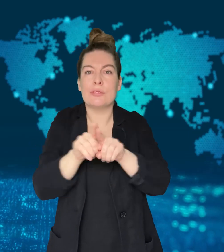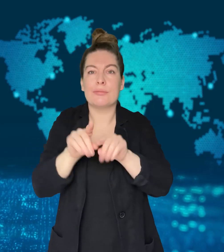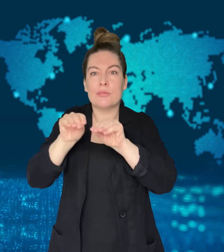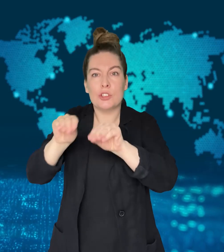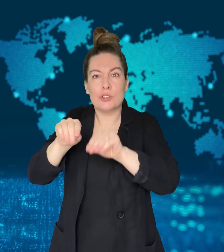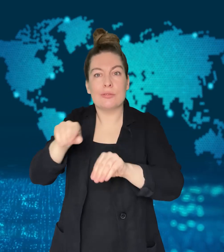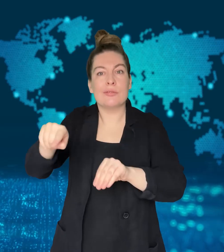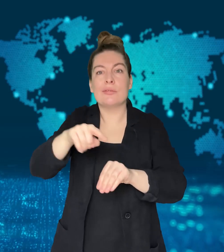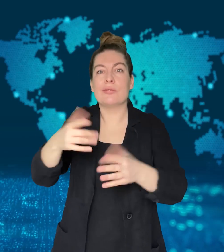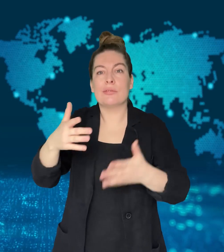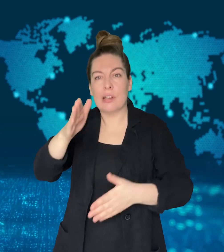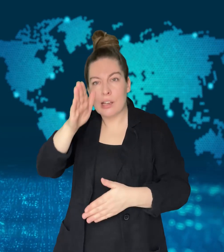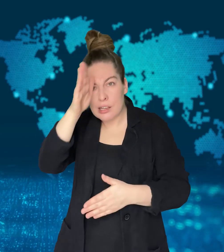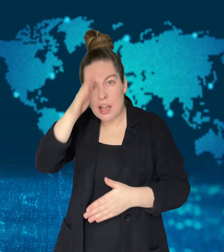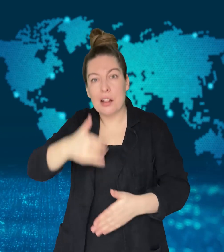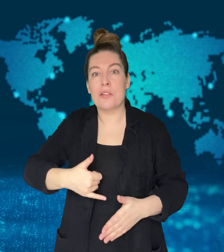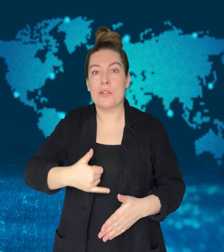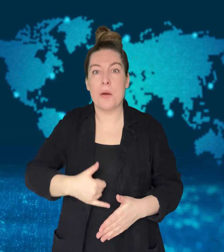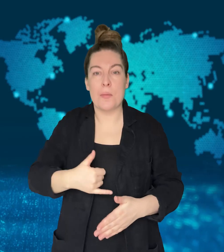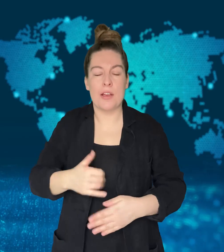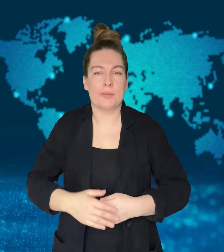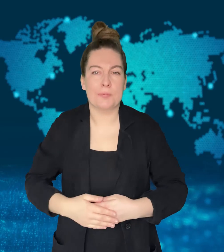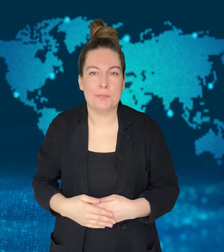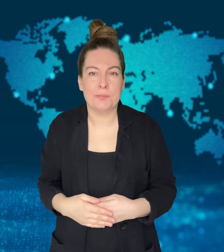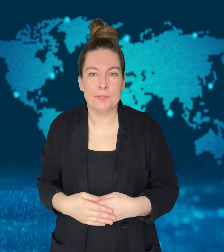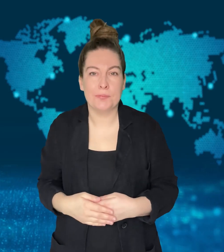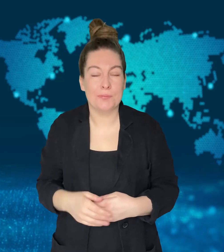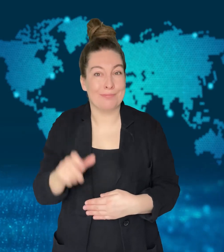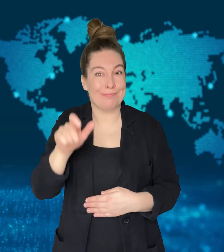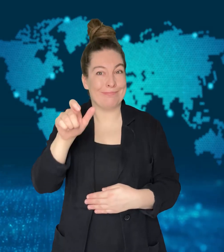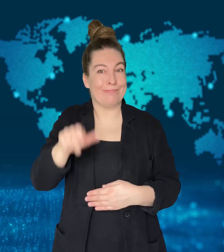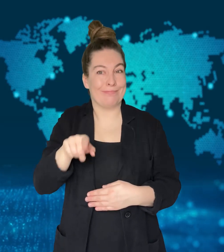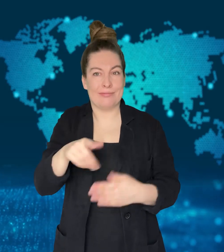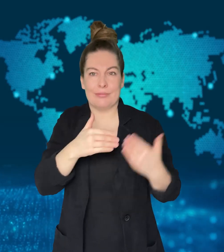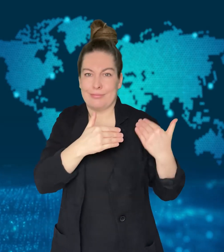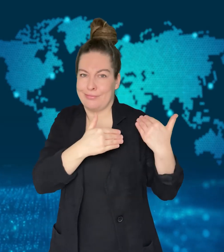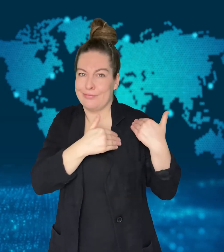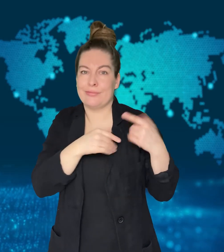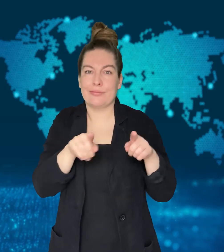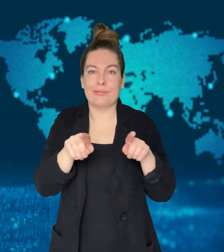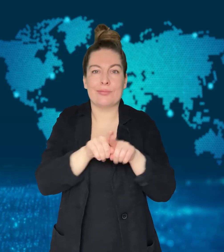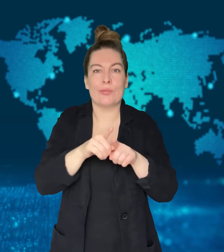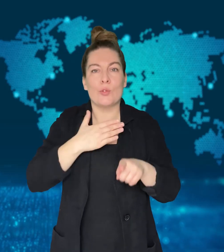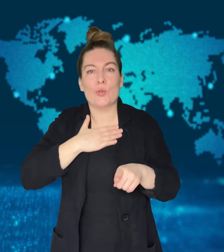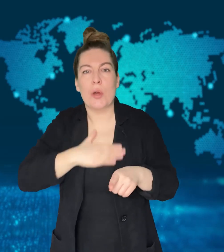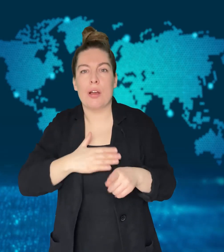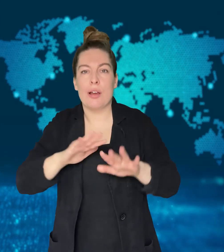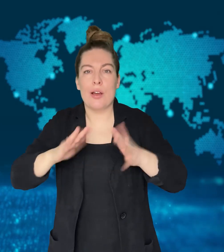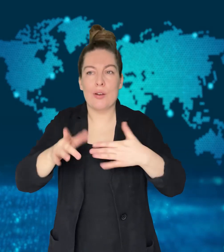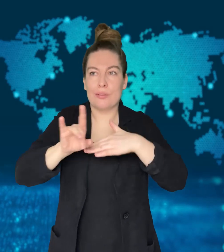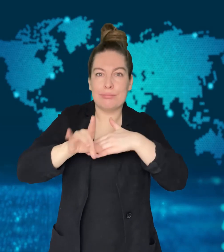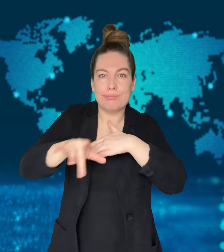and rockets to be used against Israel from Iran. His casket, draped with a Hezbollah flag,